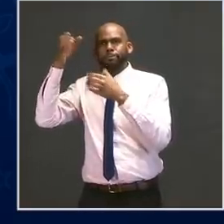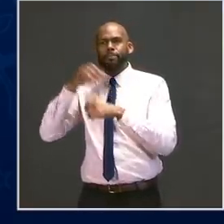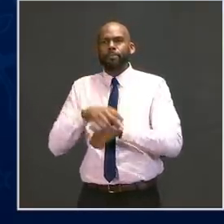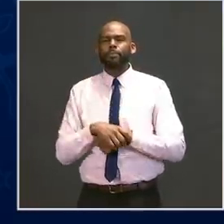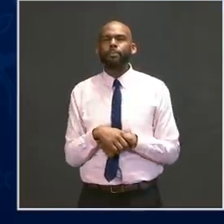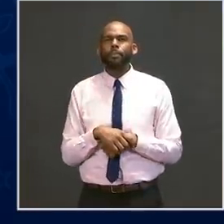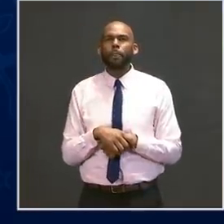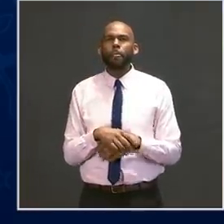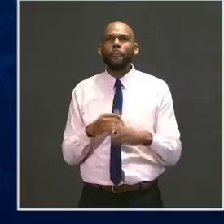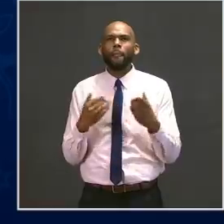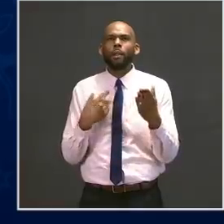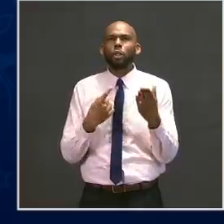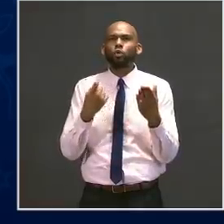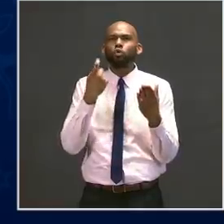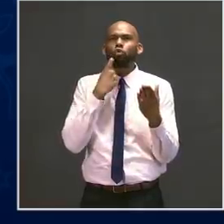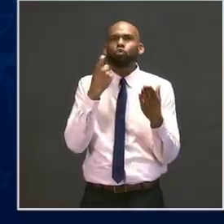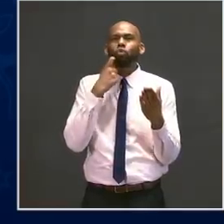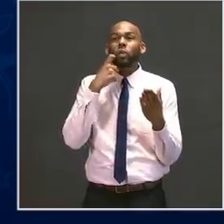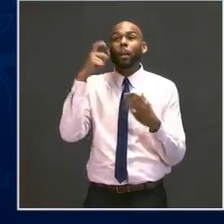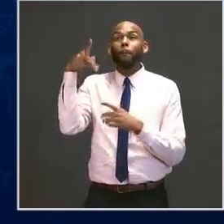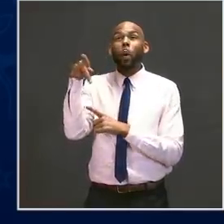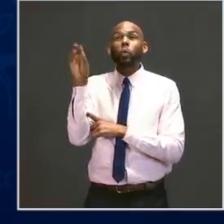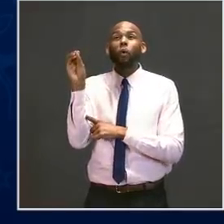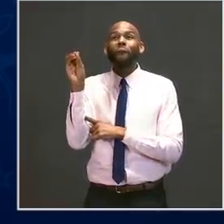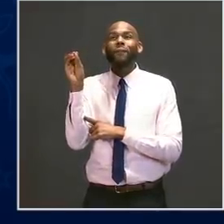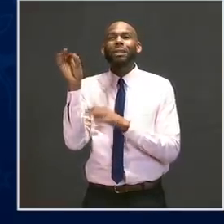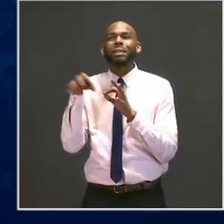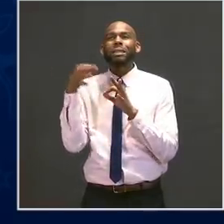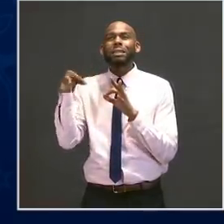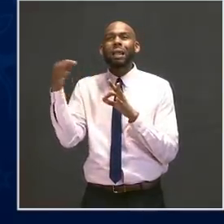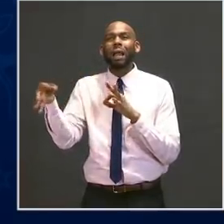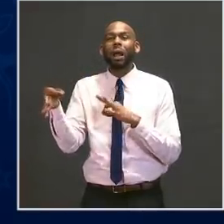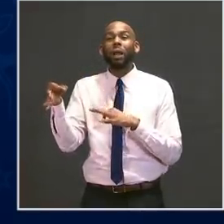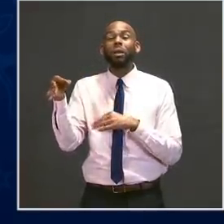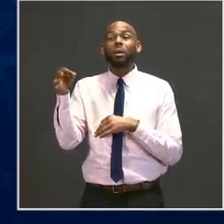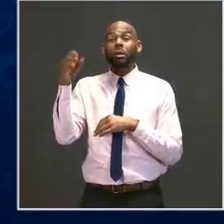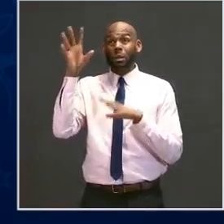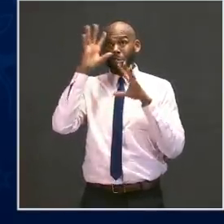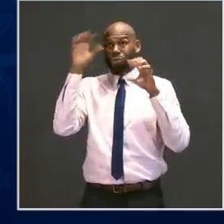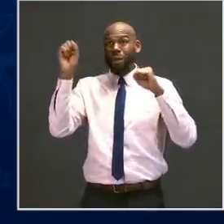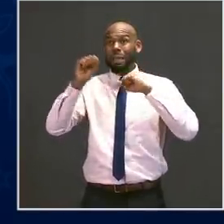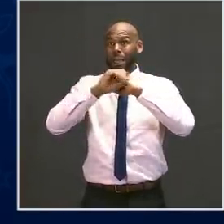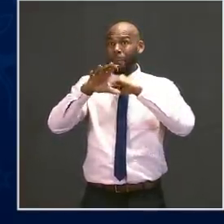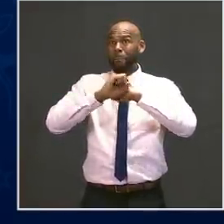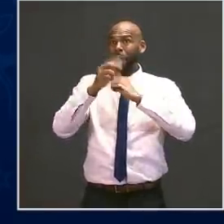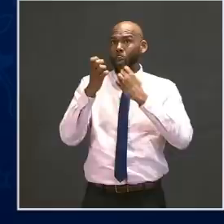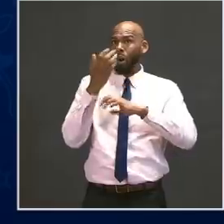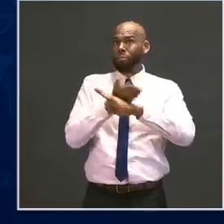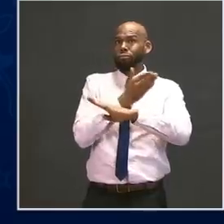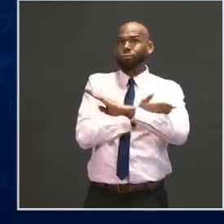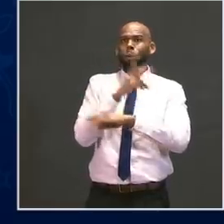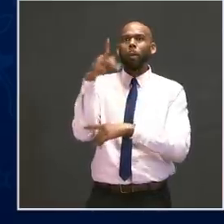about recent postal delays. And I know the President campaigned on improving the Postal Service. Does he want to see the removal